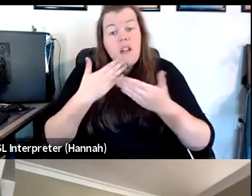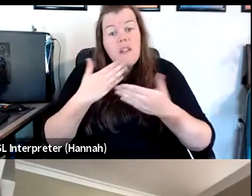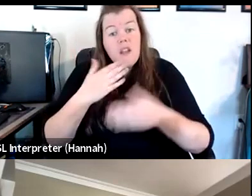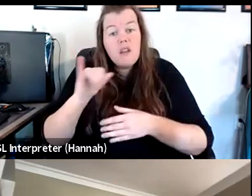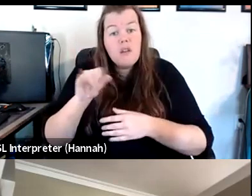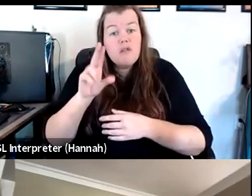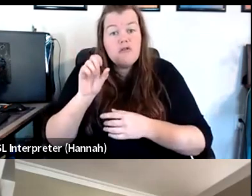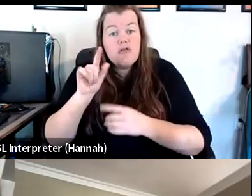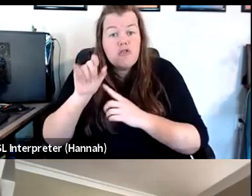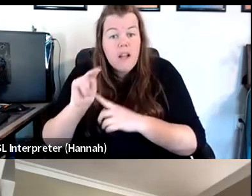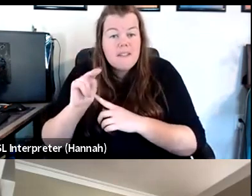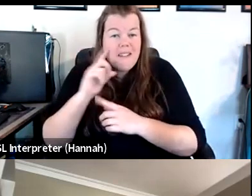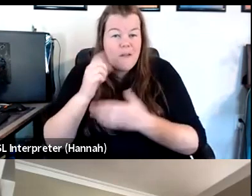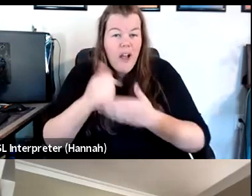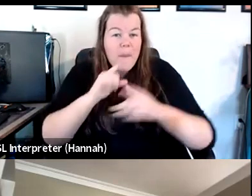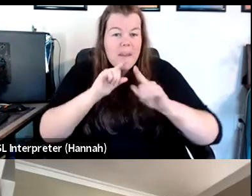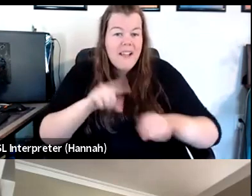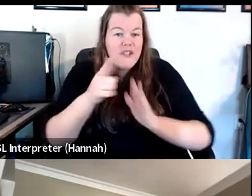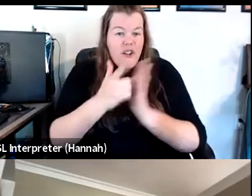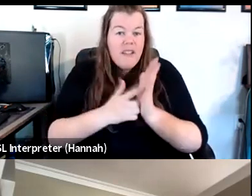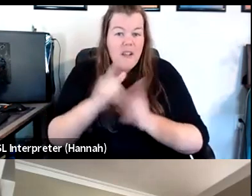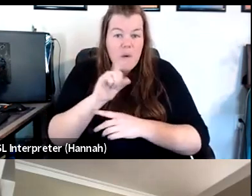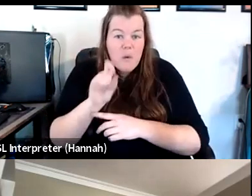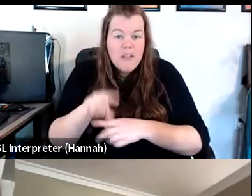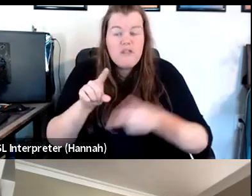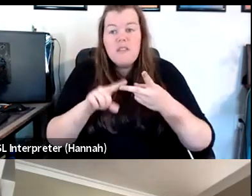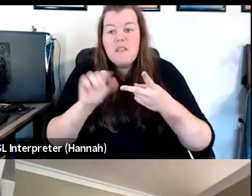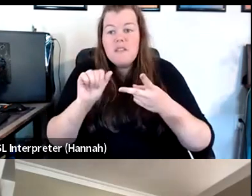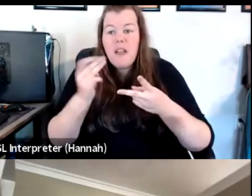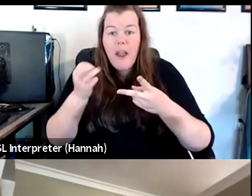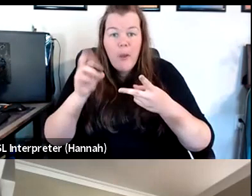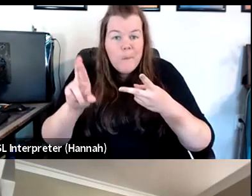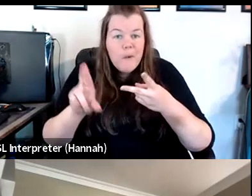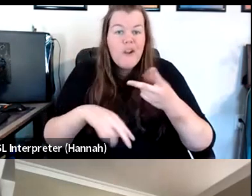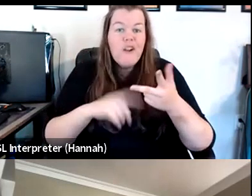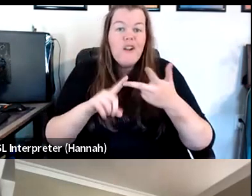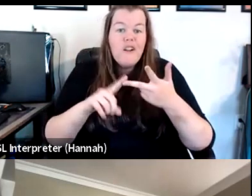all the legal questions today and of course Amber, Karly, Shawn - Steering Committee members helping